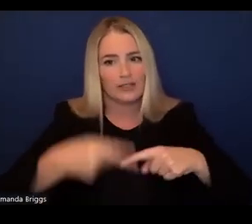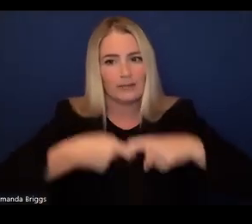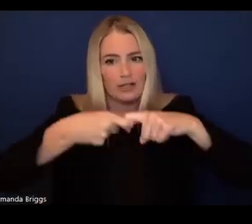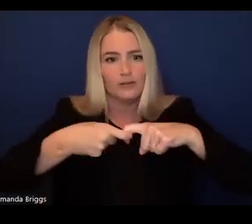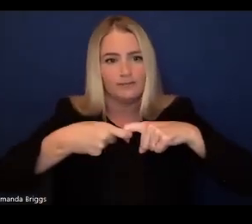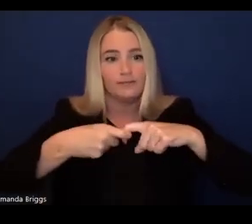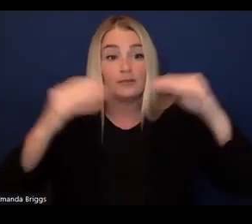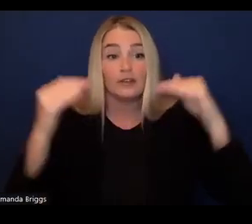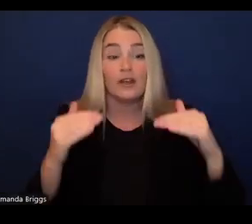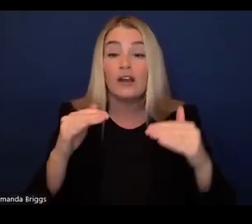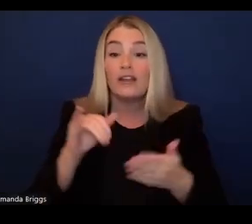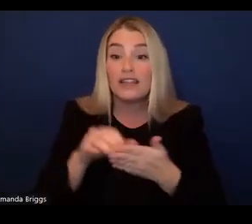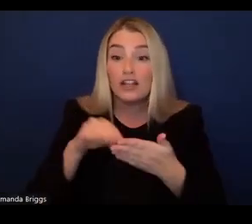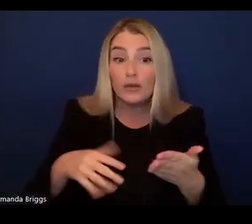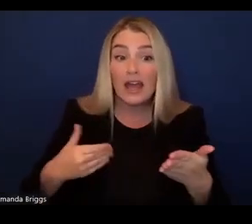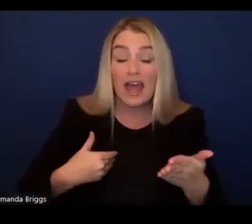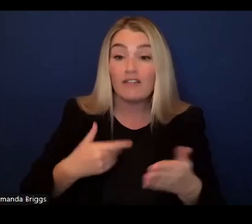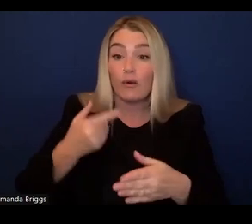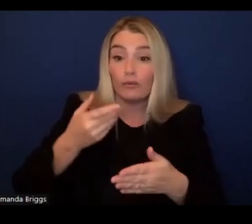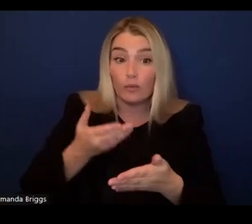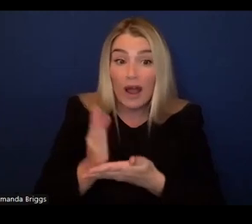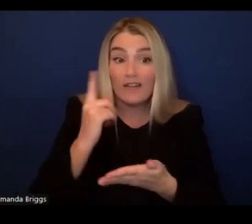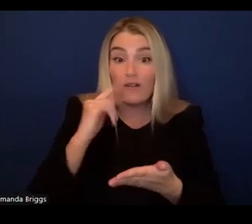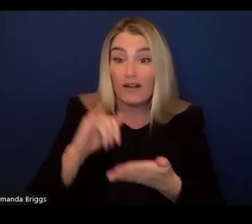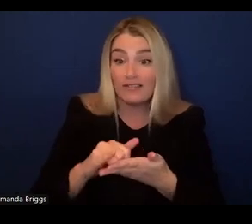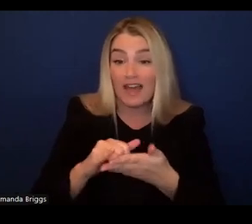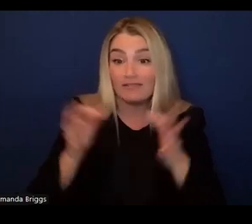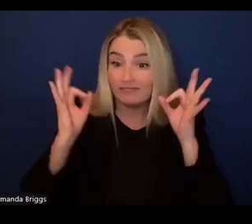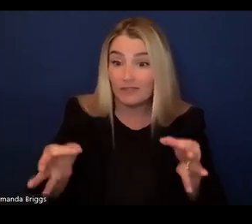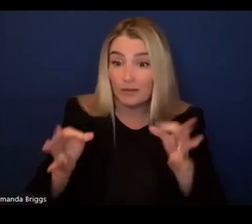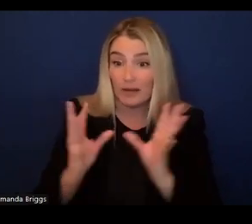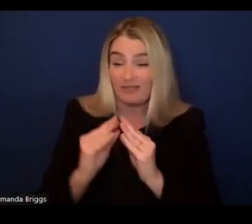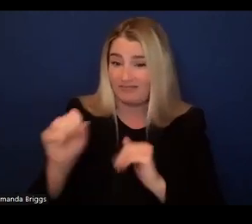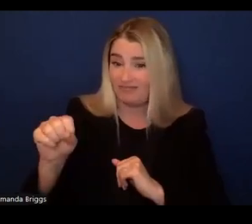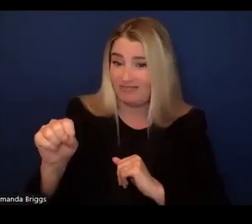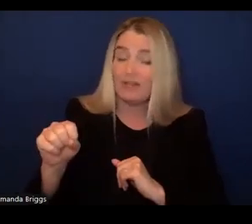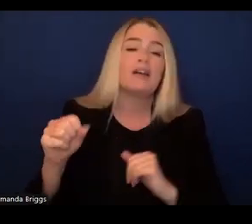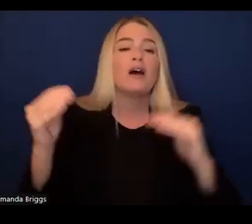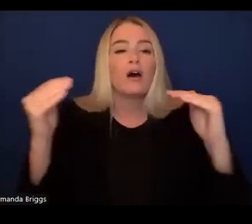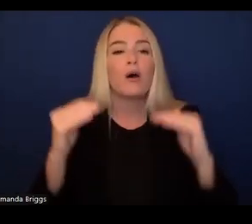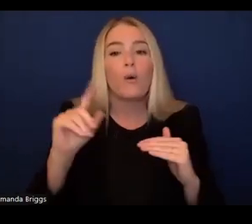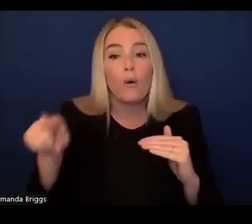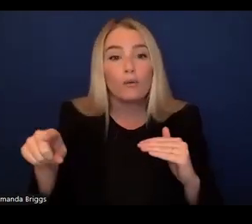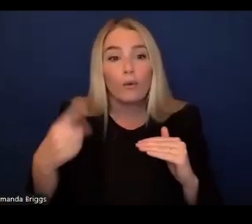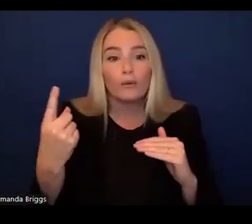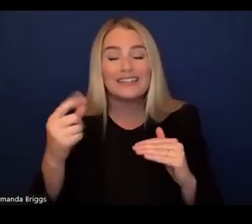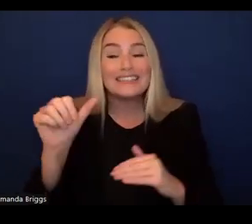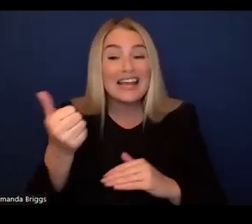to a Manifestation Determination meeting. The student can only be suspended ten days out of the school year.